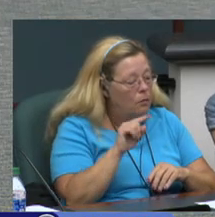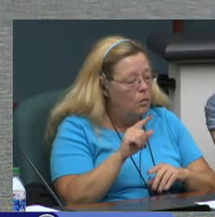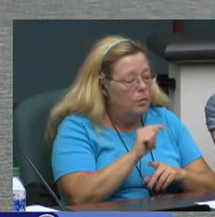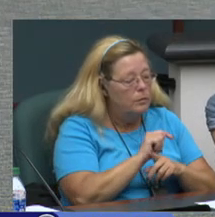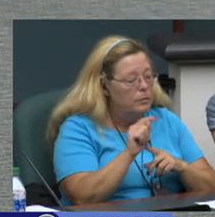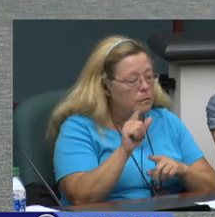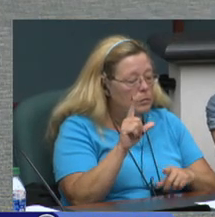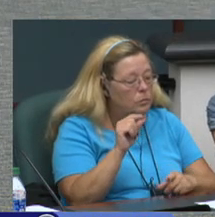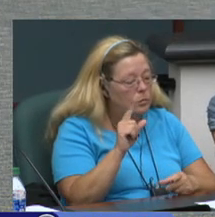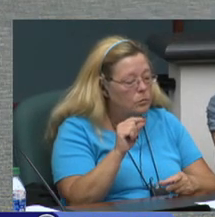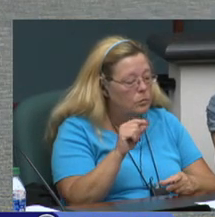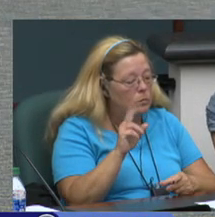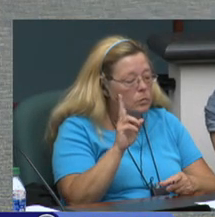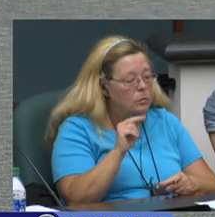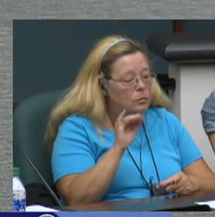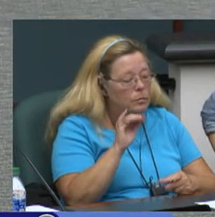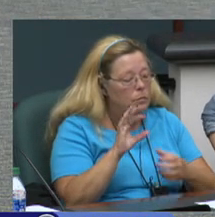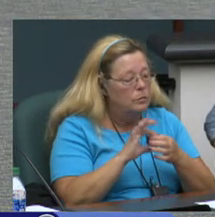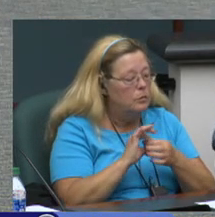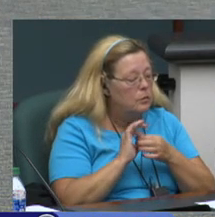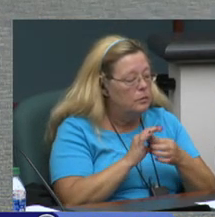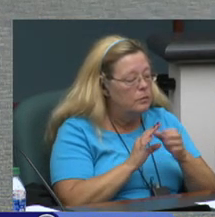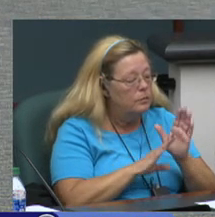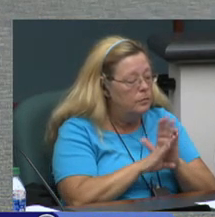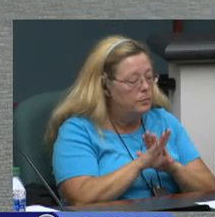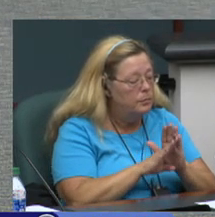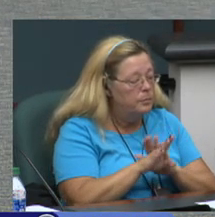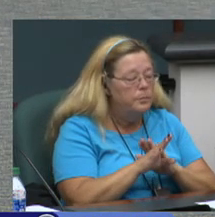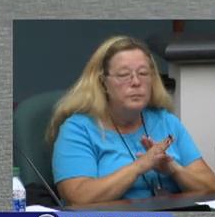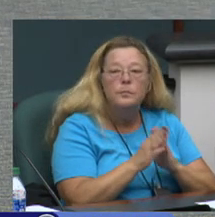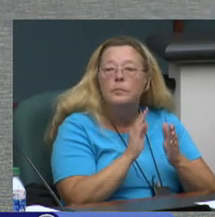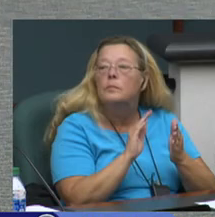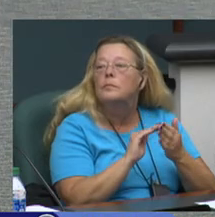the unified development ordinance well the clerk please call the roll